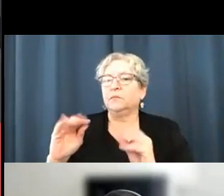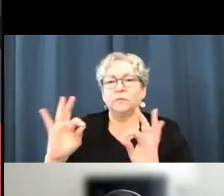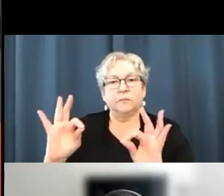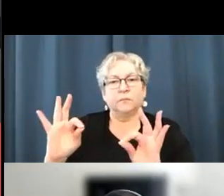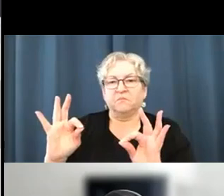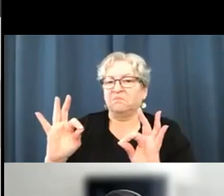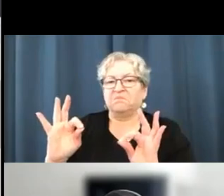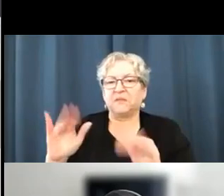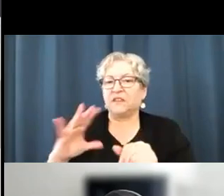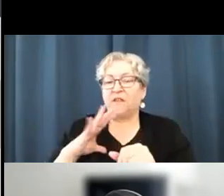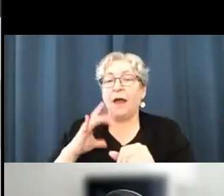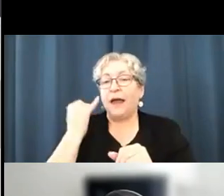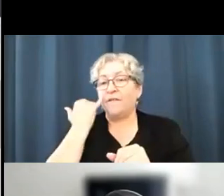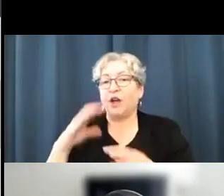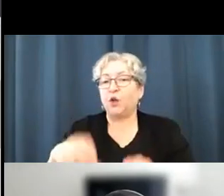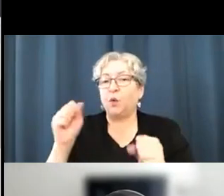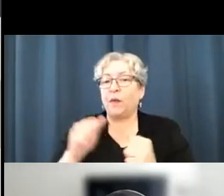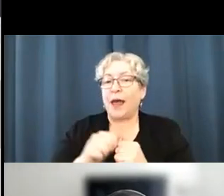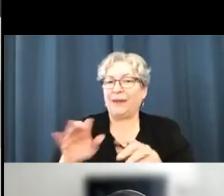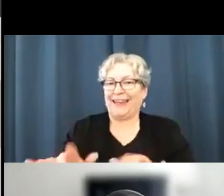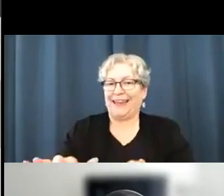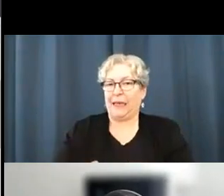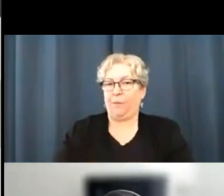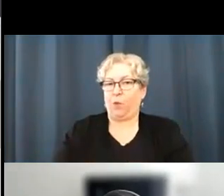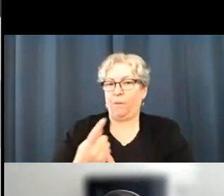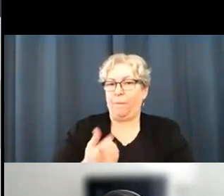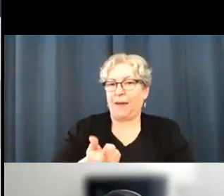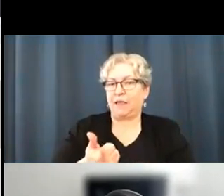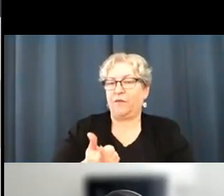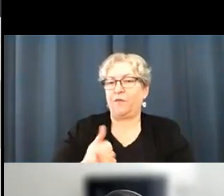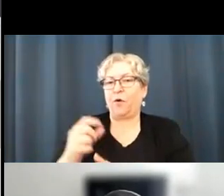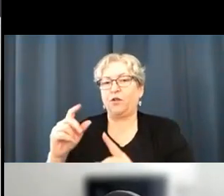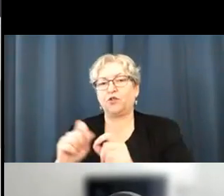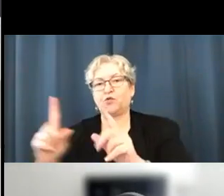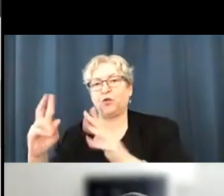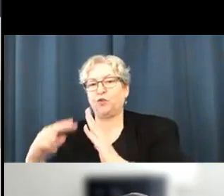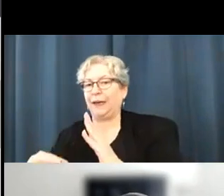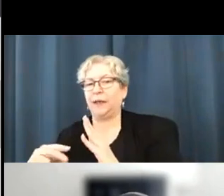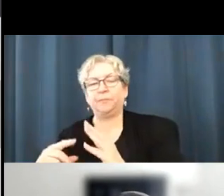But if I try to do that with the keyboard alone or the screen reader, the focus order does not make sense.